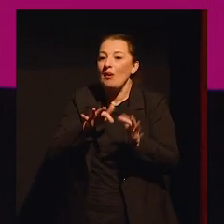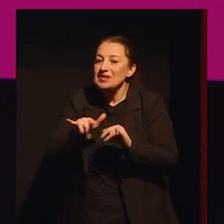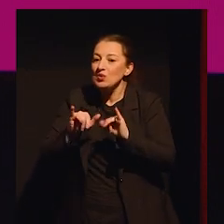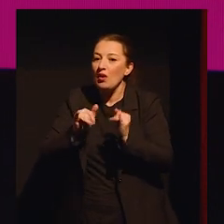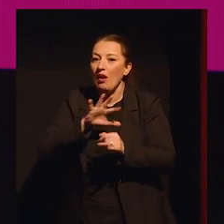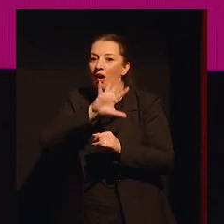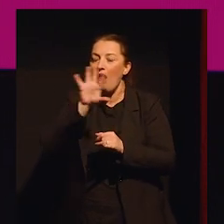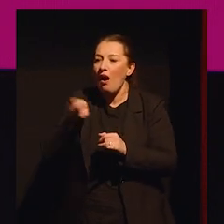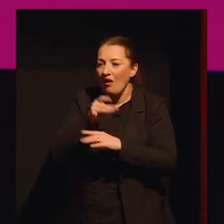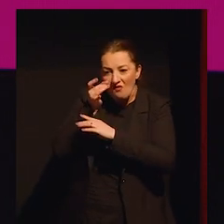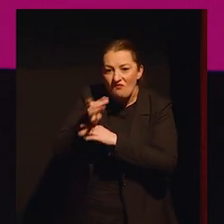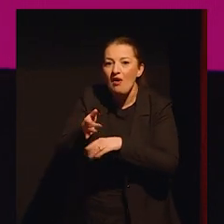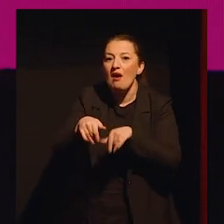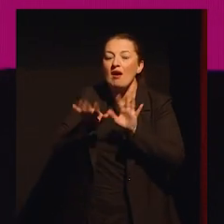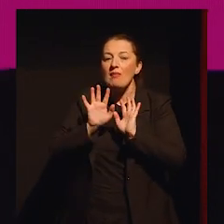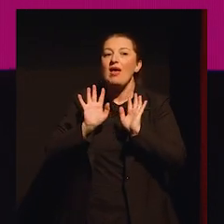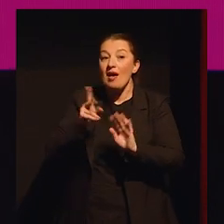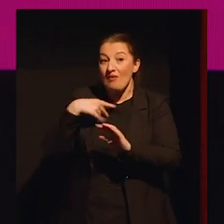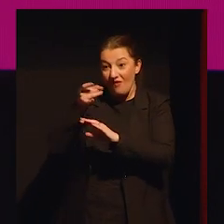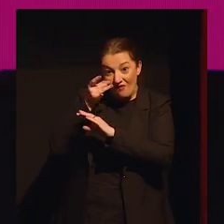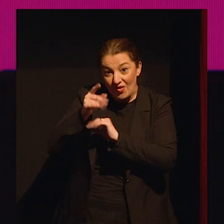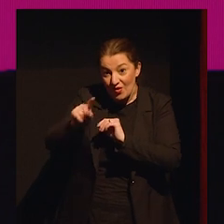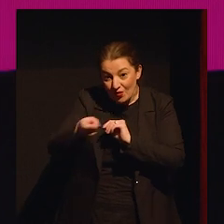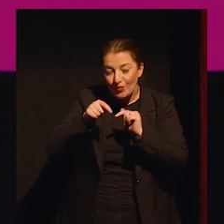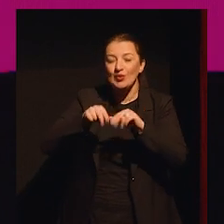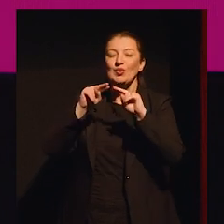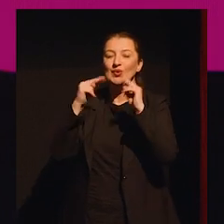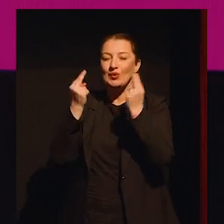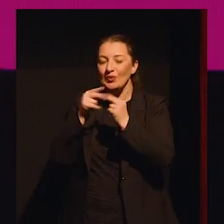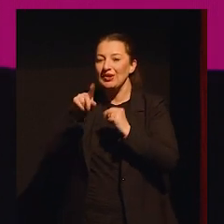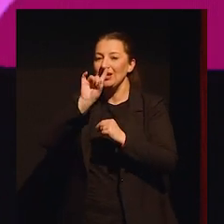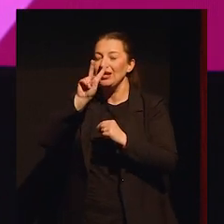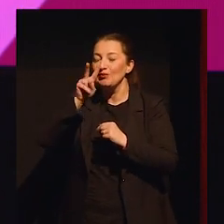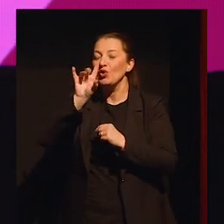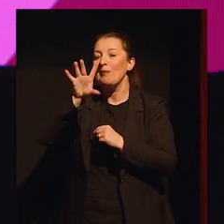Noticing that women didn’t notice this sector, We established Women in Games Turkey in 2015.